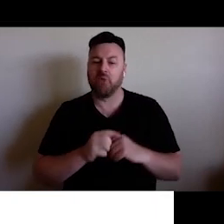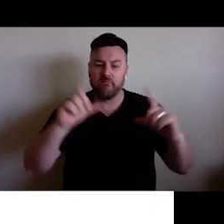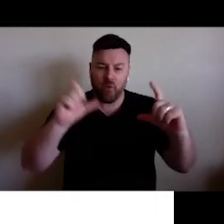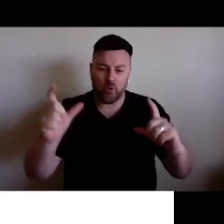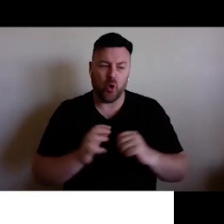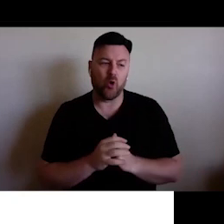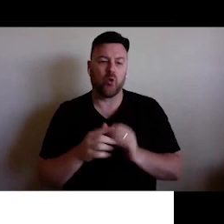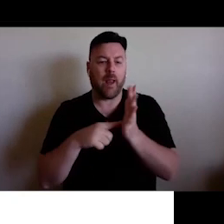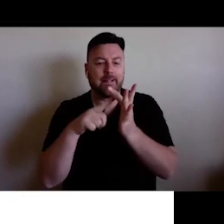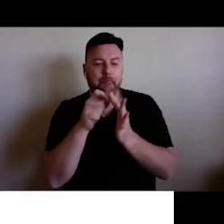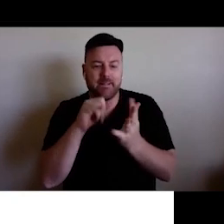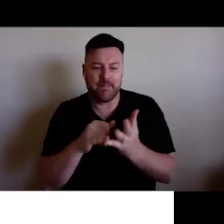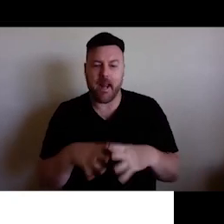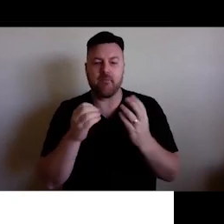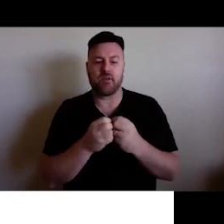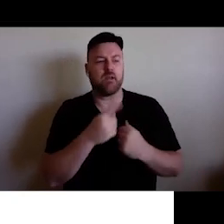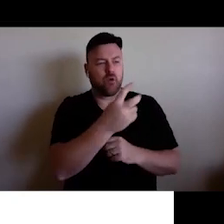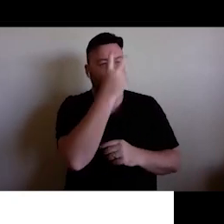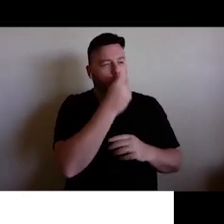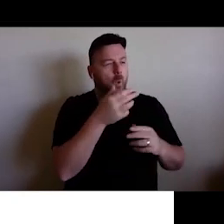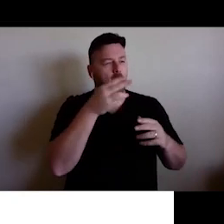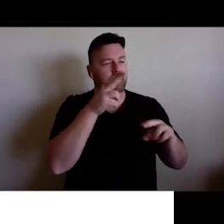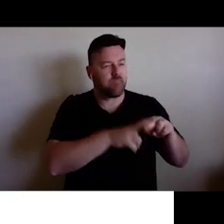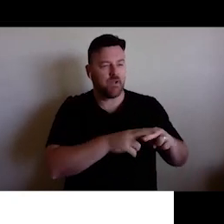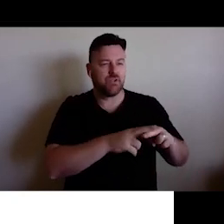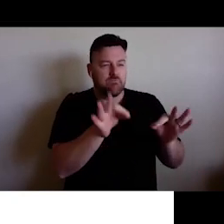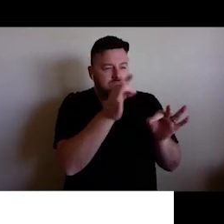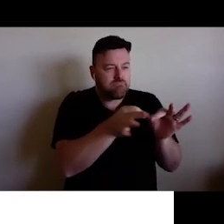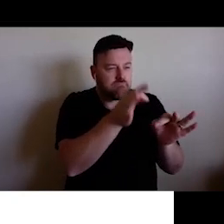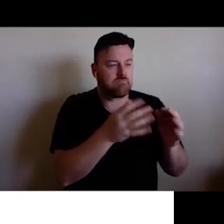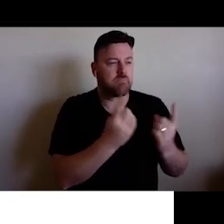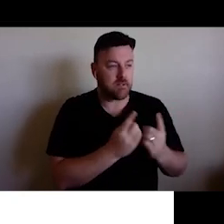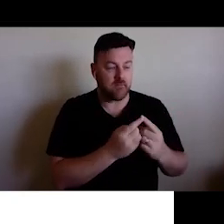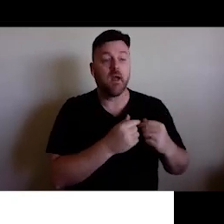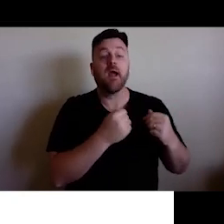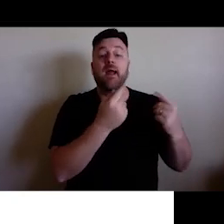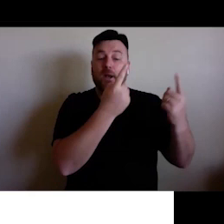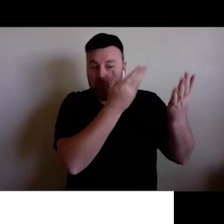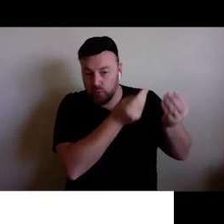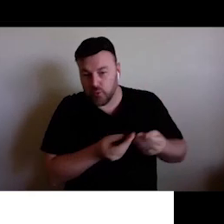to sew. That wasn't - it was a younger generation that didn't do that - they found they didn't understand it. So she produced this